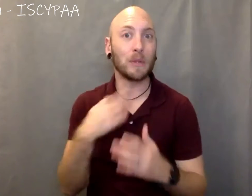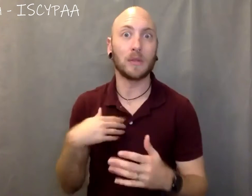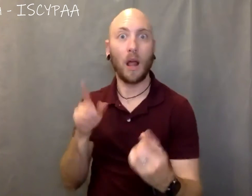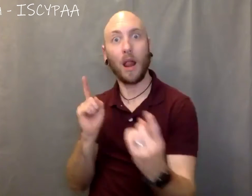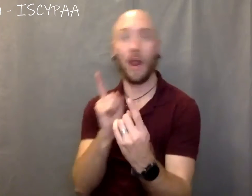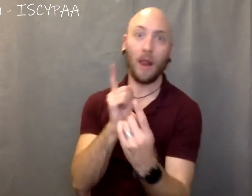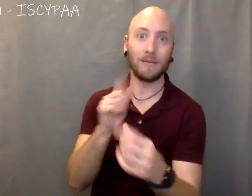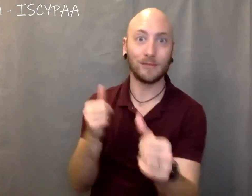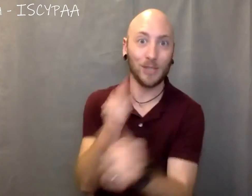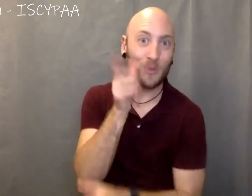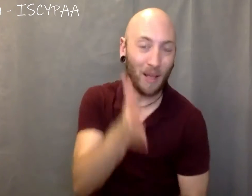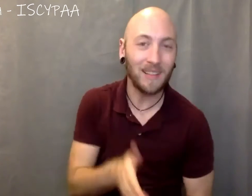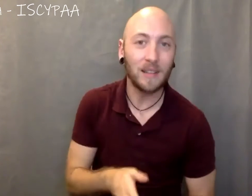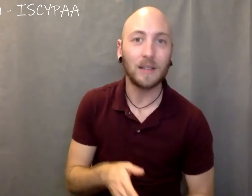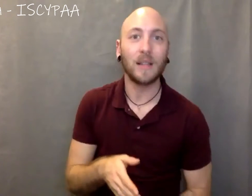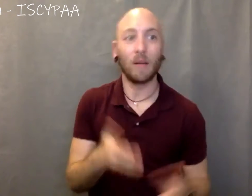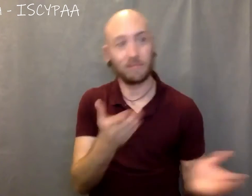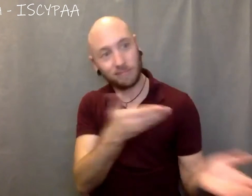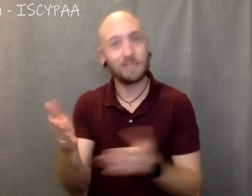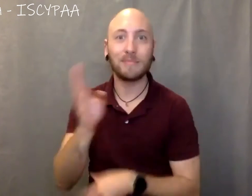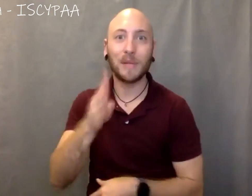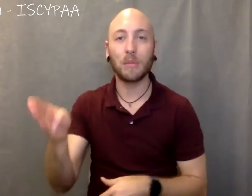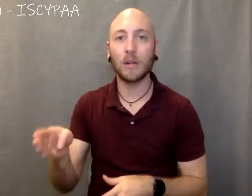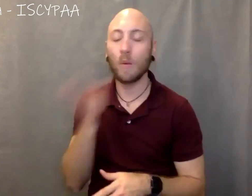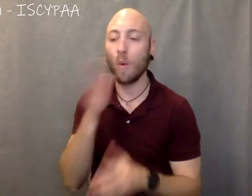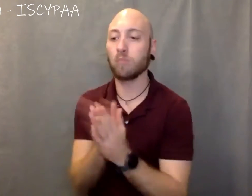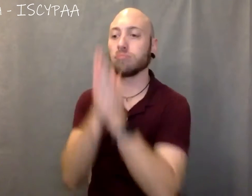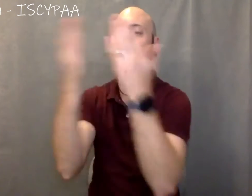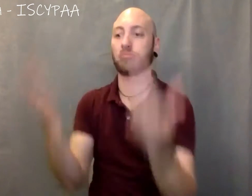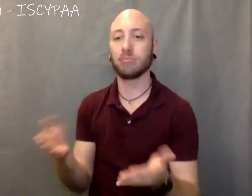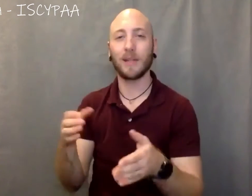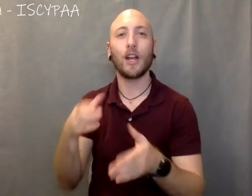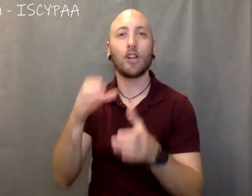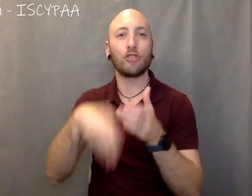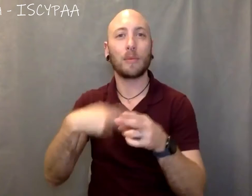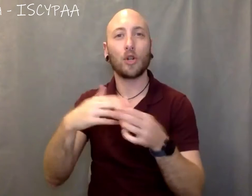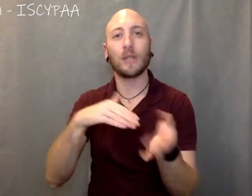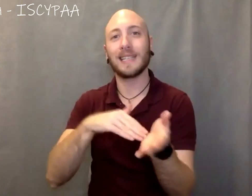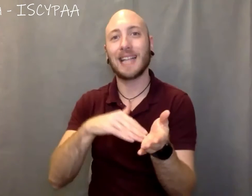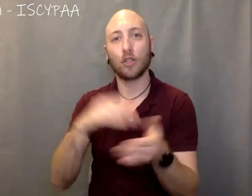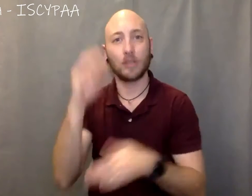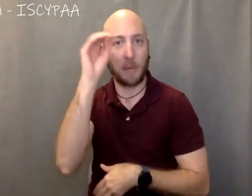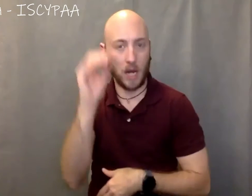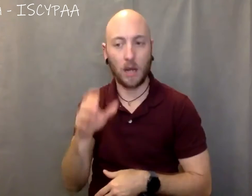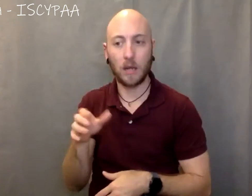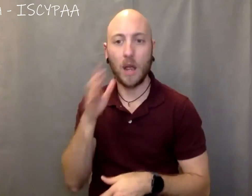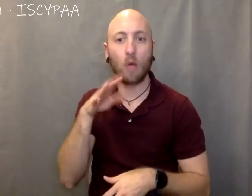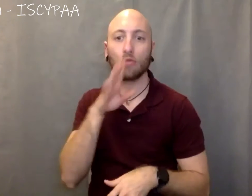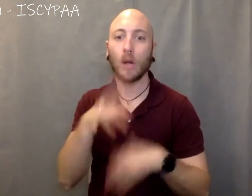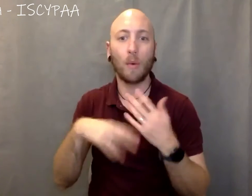and I'll open a big book and I will, I'll flip it to the doctor's opinion and we'll talk about what alcoholism is, according to the doctor's opinion and